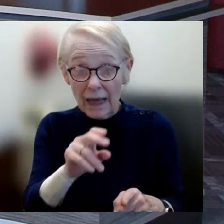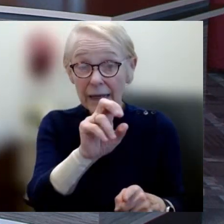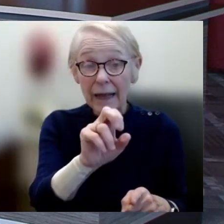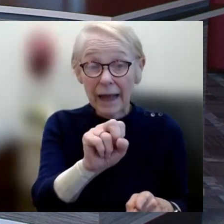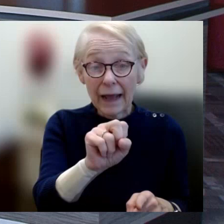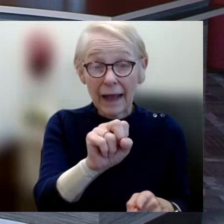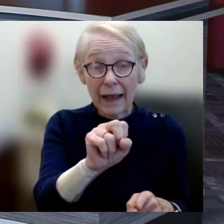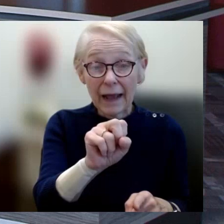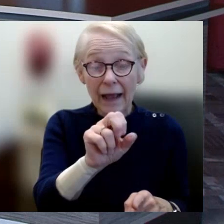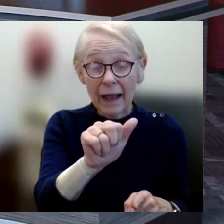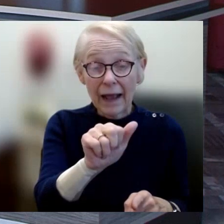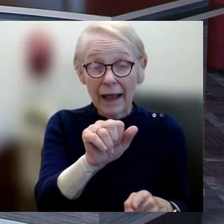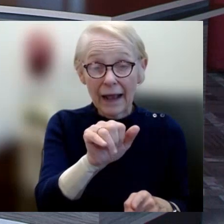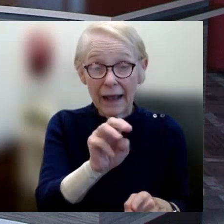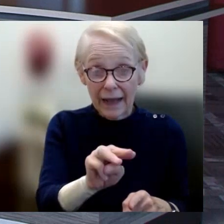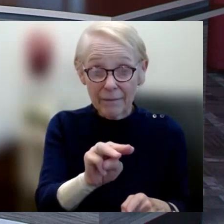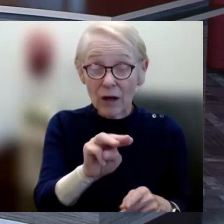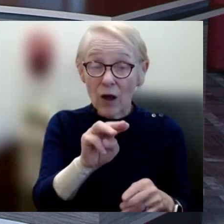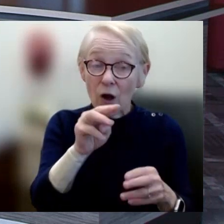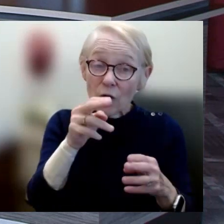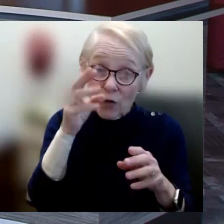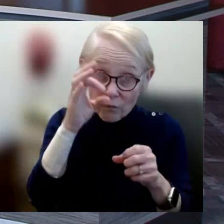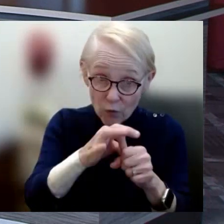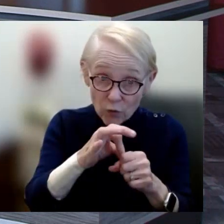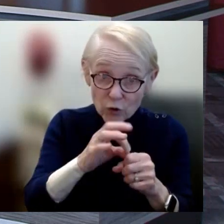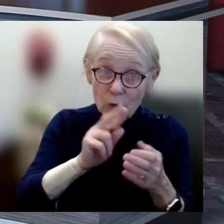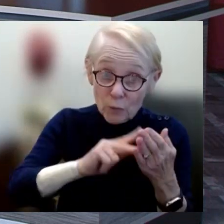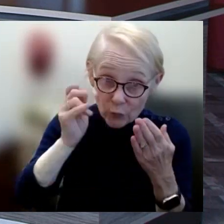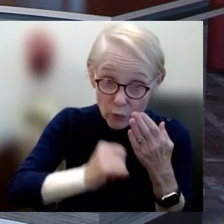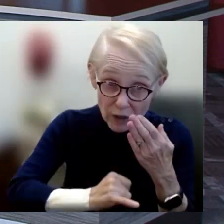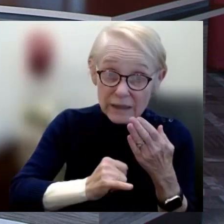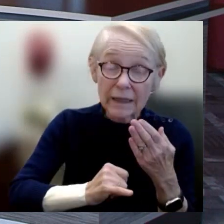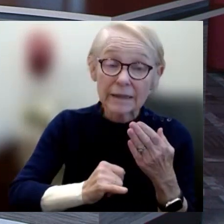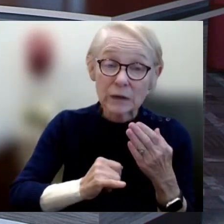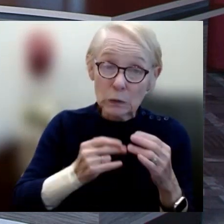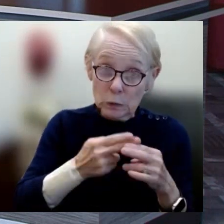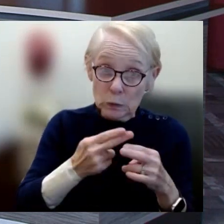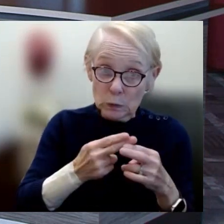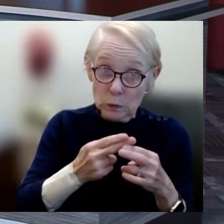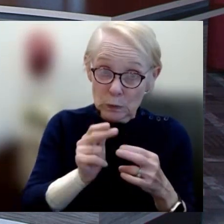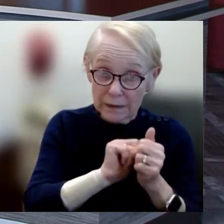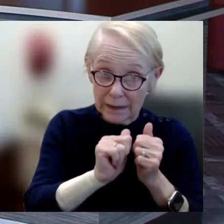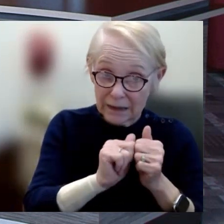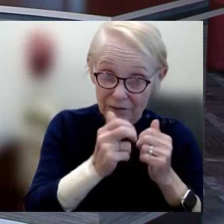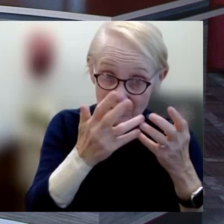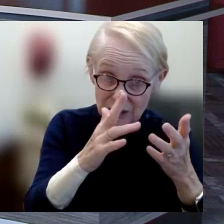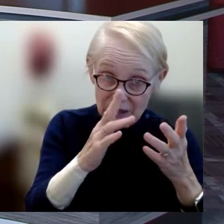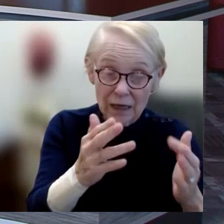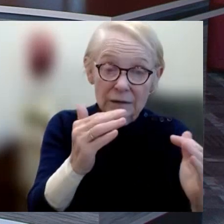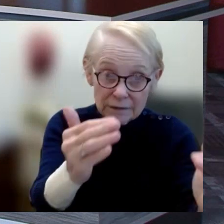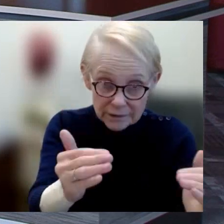voter project which we will continue um as the election process our the midterm elections uh